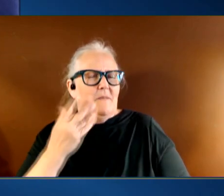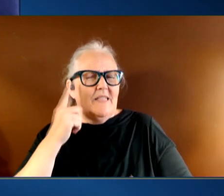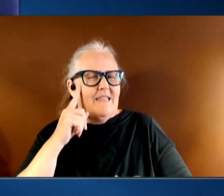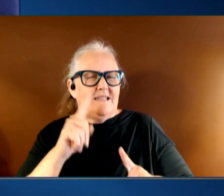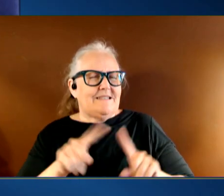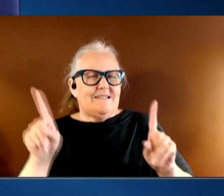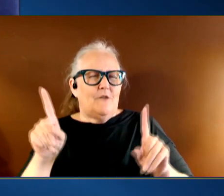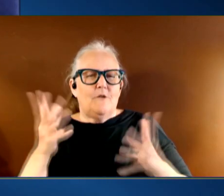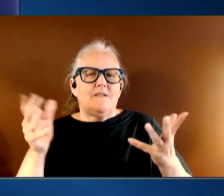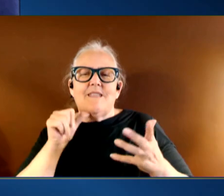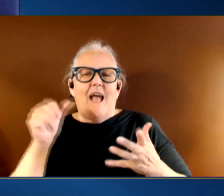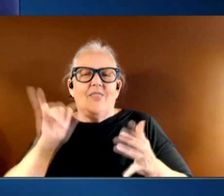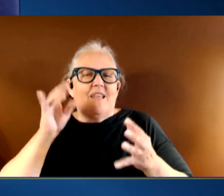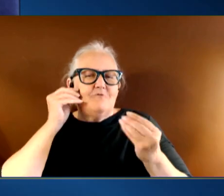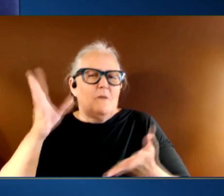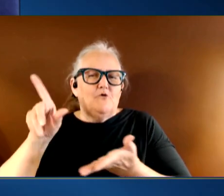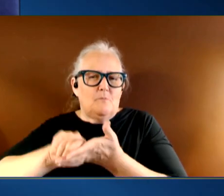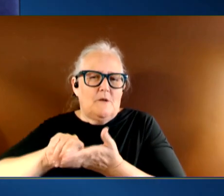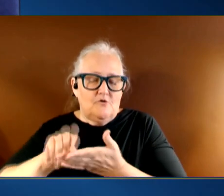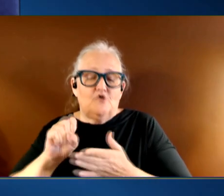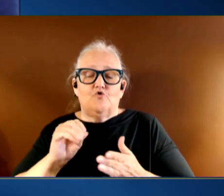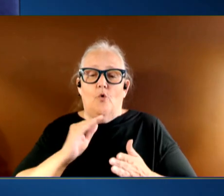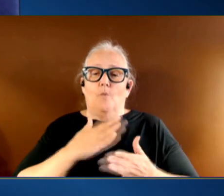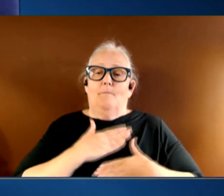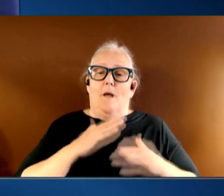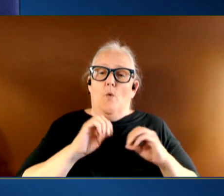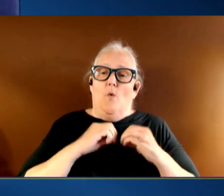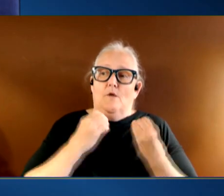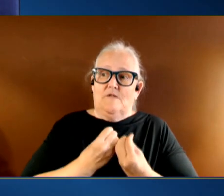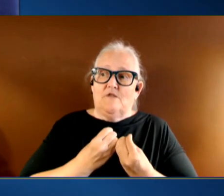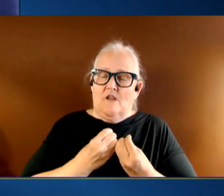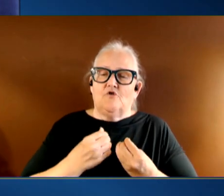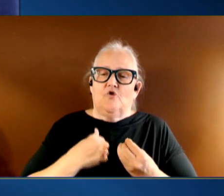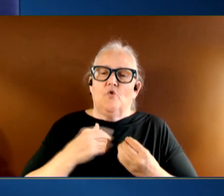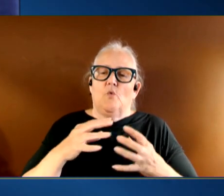the work that we do at Sick Cells is we lead some of this community participatory research, so that